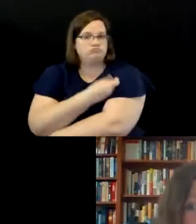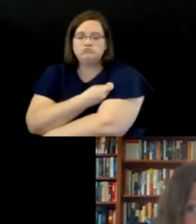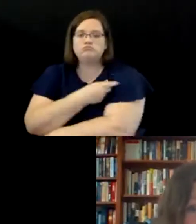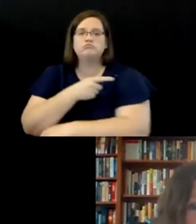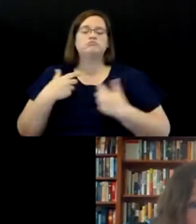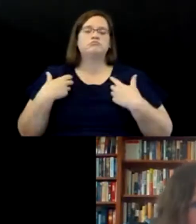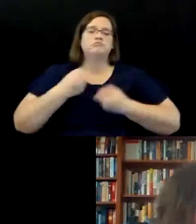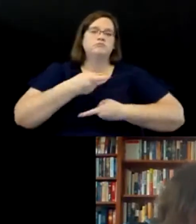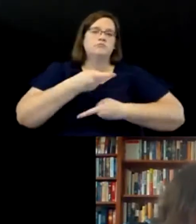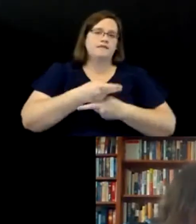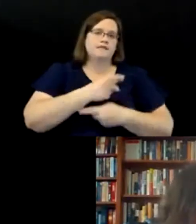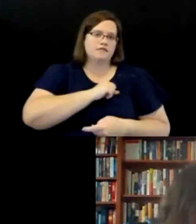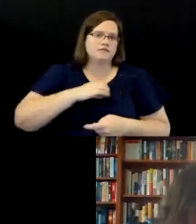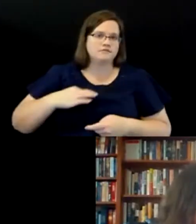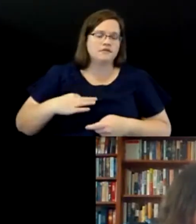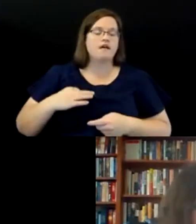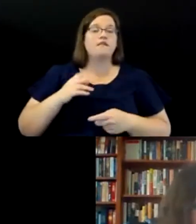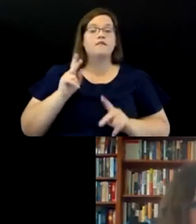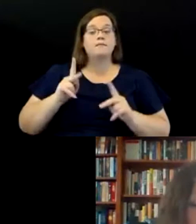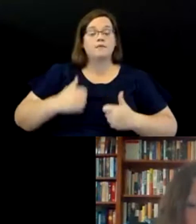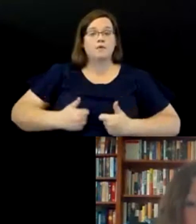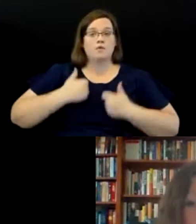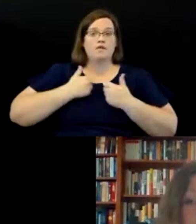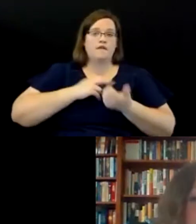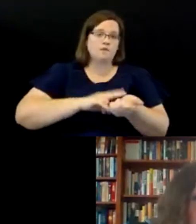personnel and residents of long-term care facilities. For subsequent